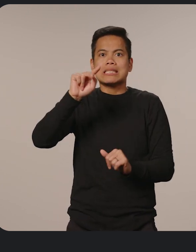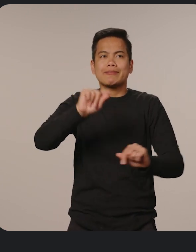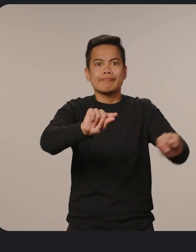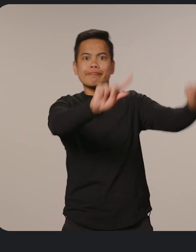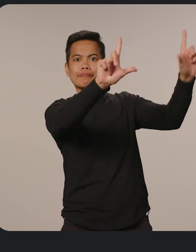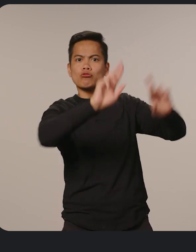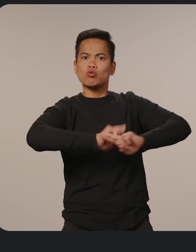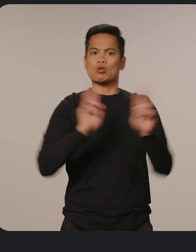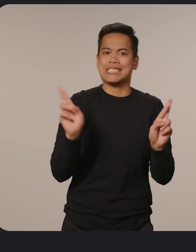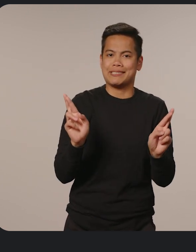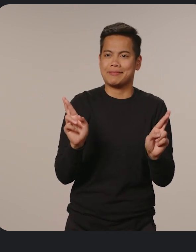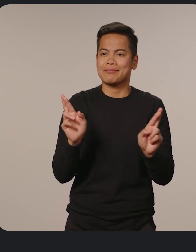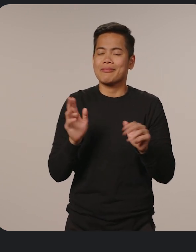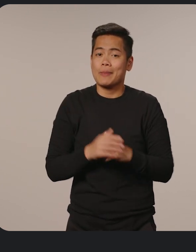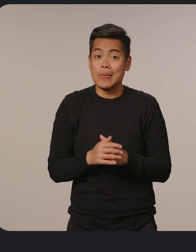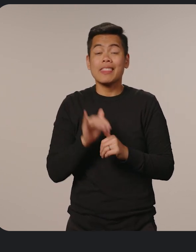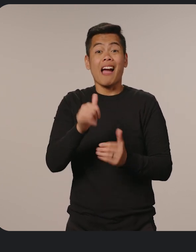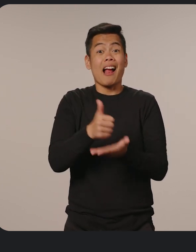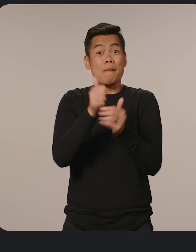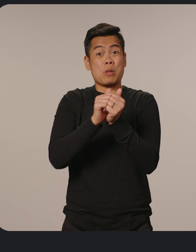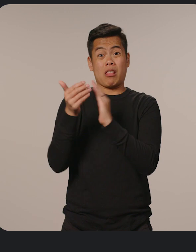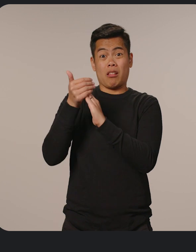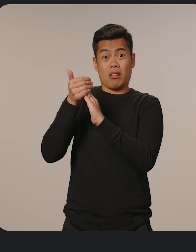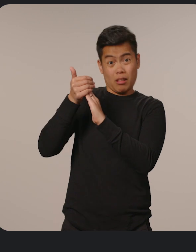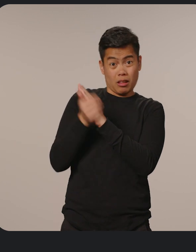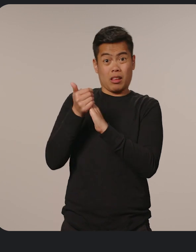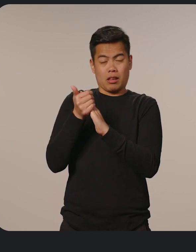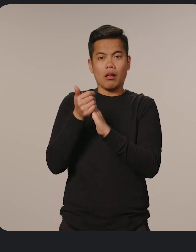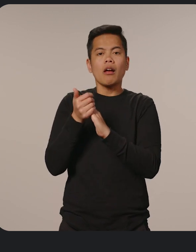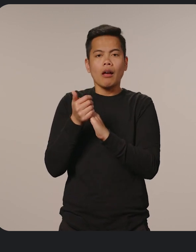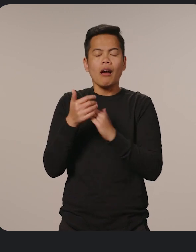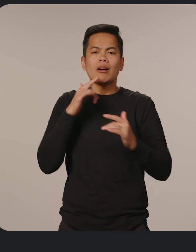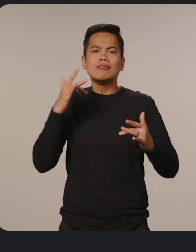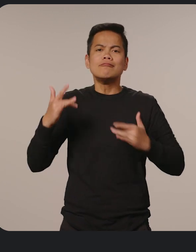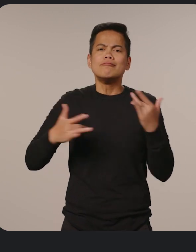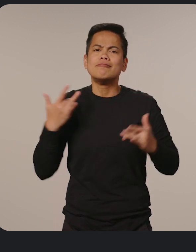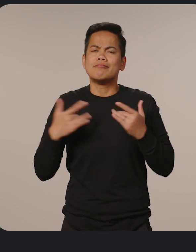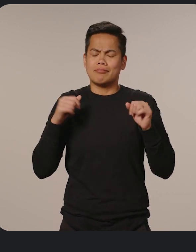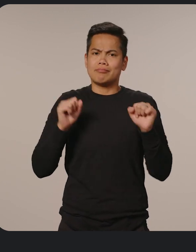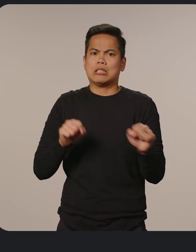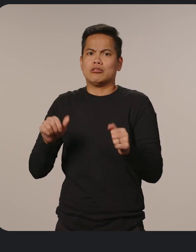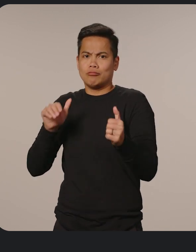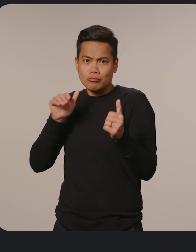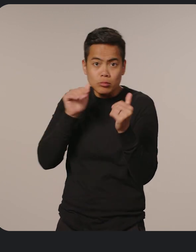is an exciting potential to address these concerns and help protect your home.